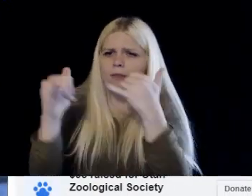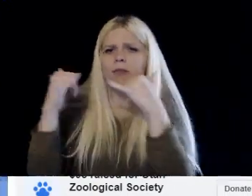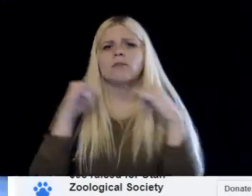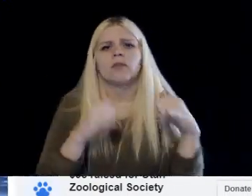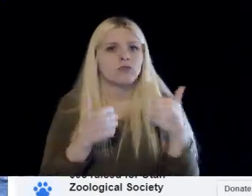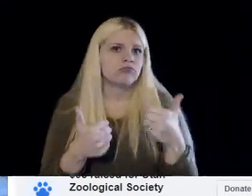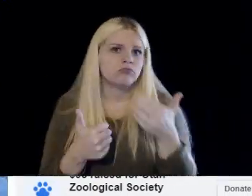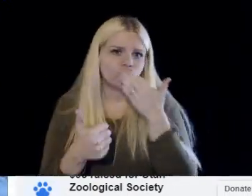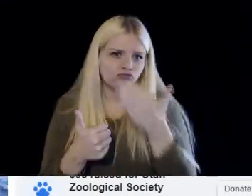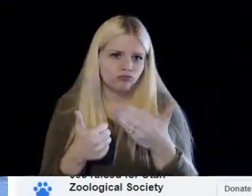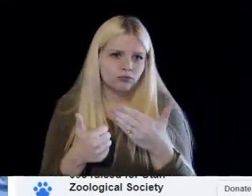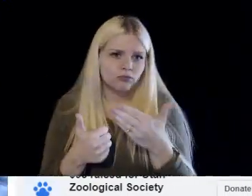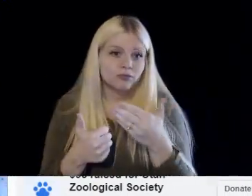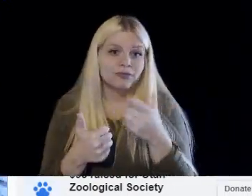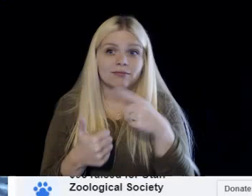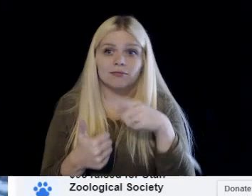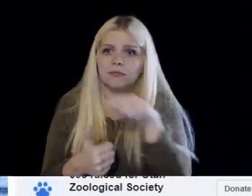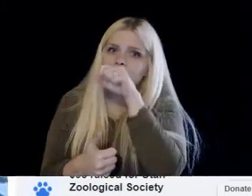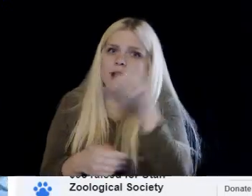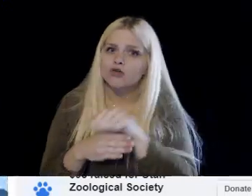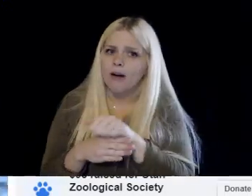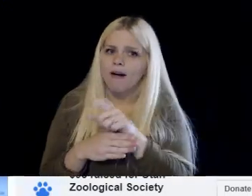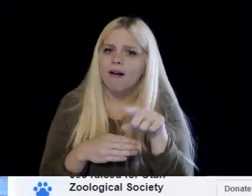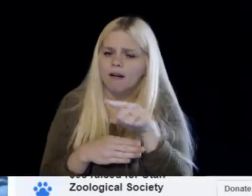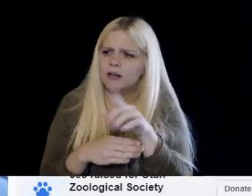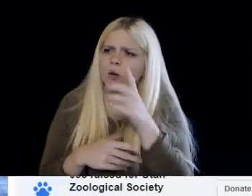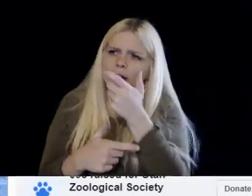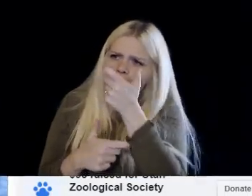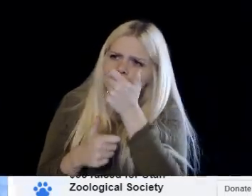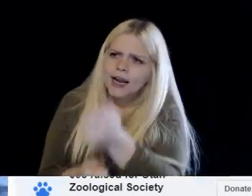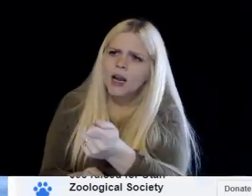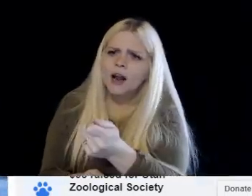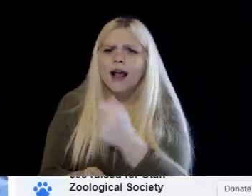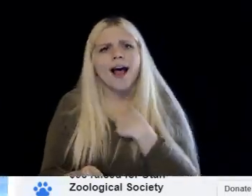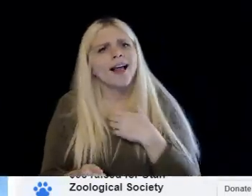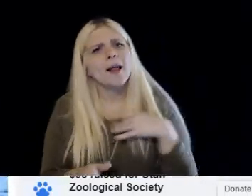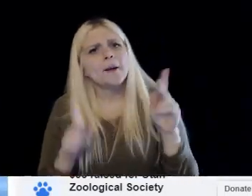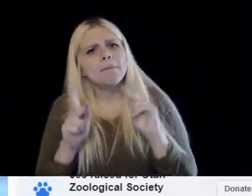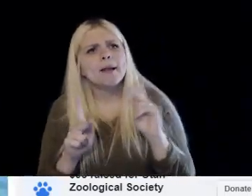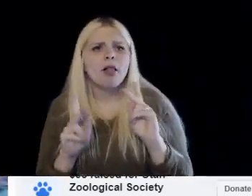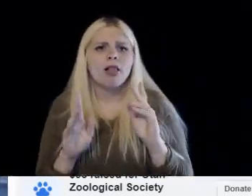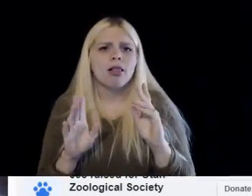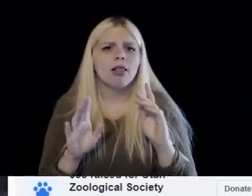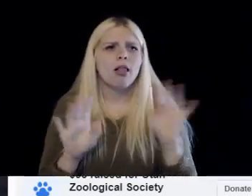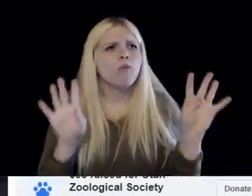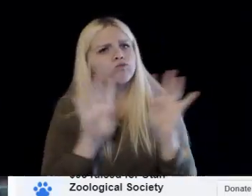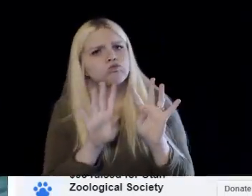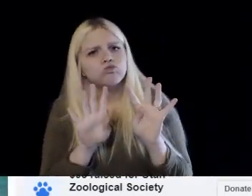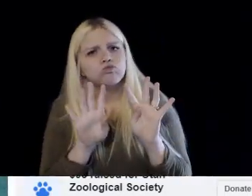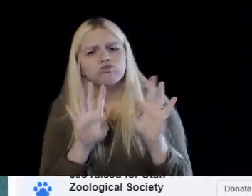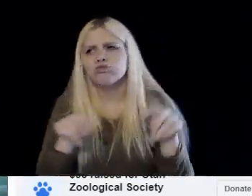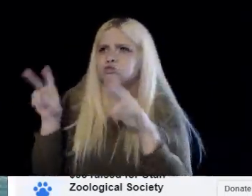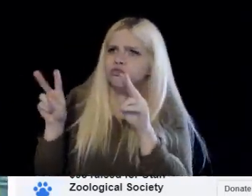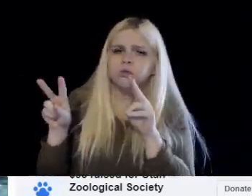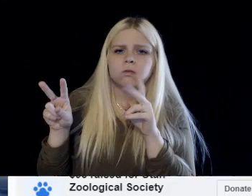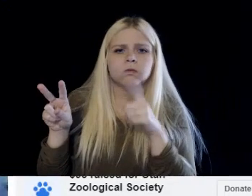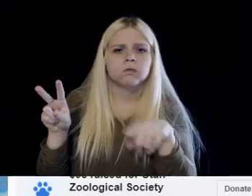training- so they're going to be really interested in people coming up, that's part of their natural history- is they're they're pretty attuned to people.